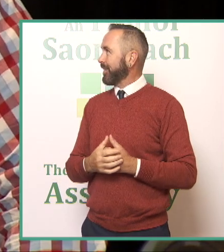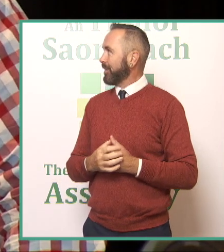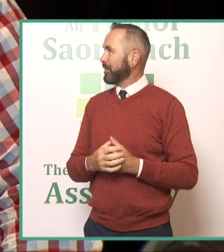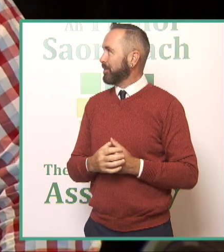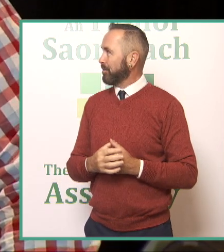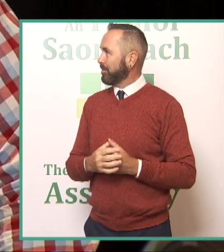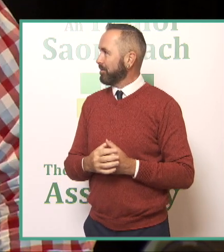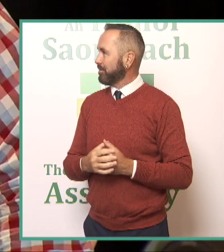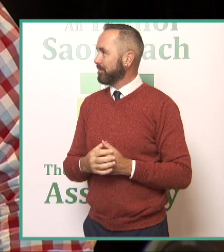and